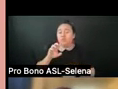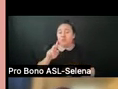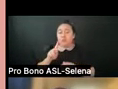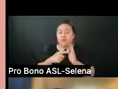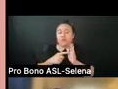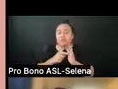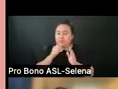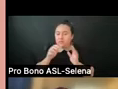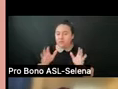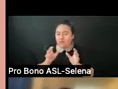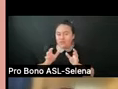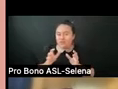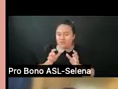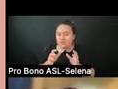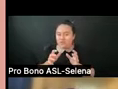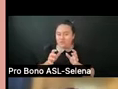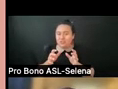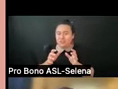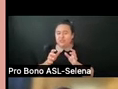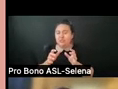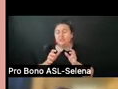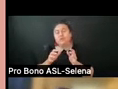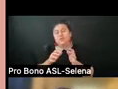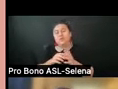not to spend a lot of extra time and resources on it.